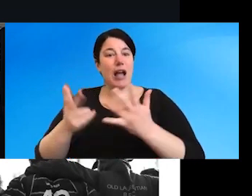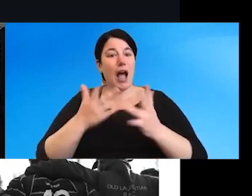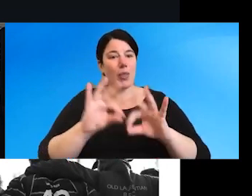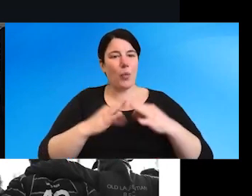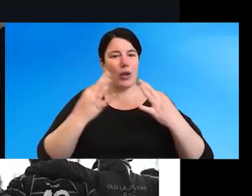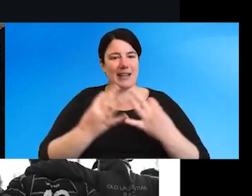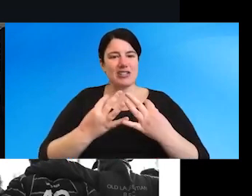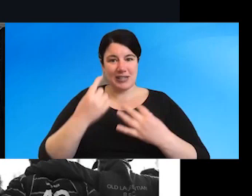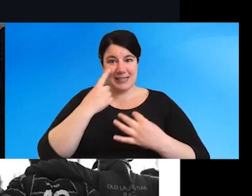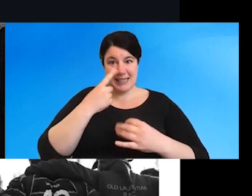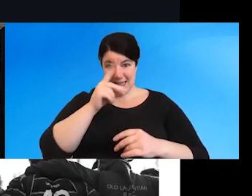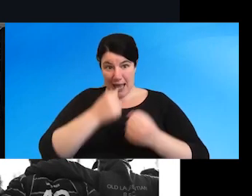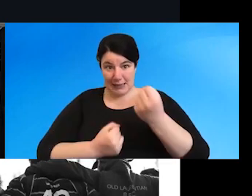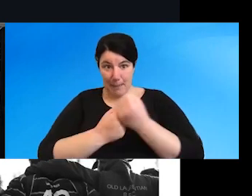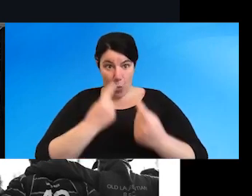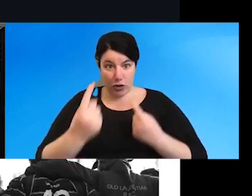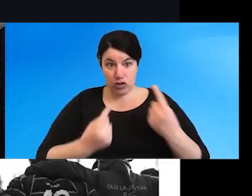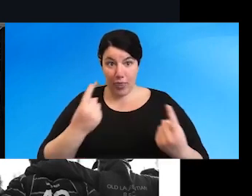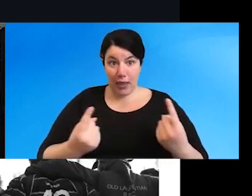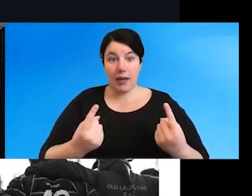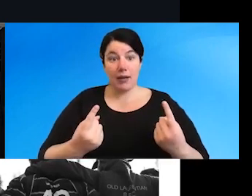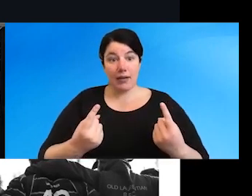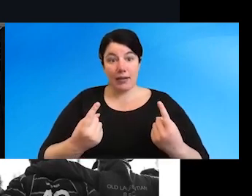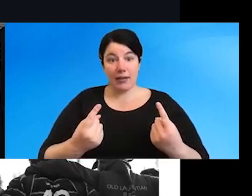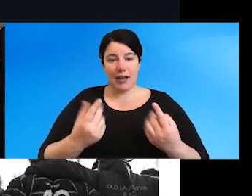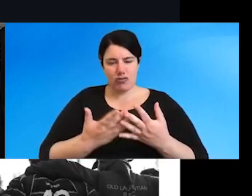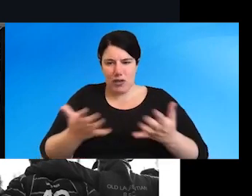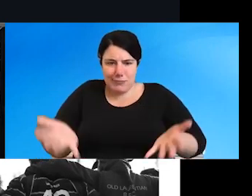and see how you can support each other and foster those relationships